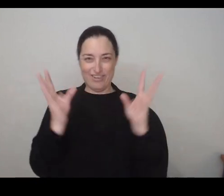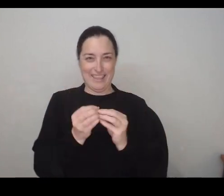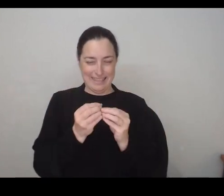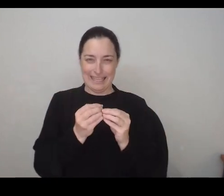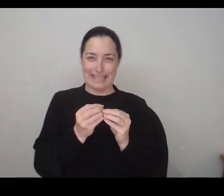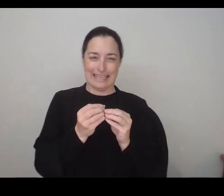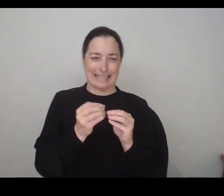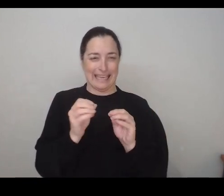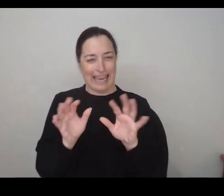how it will be.